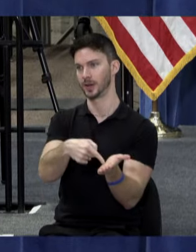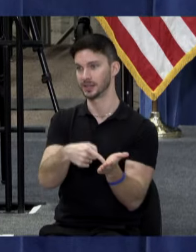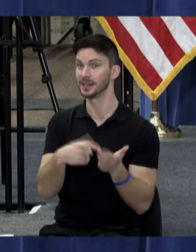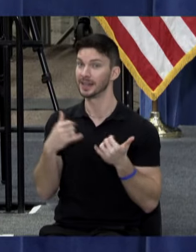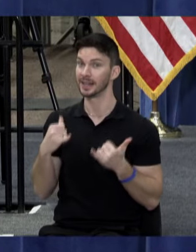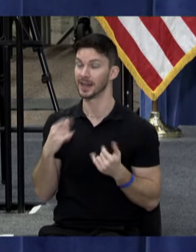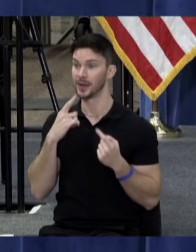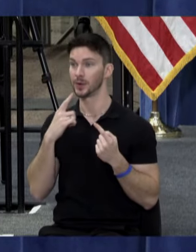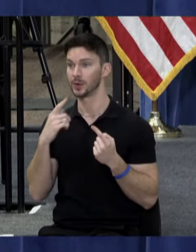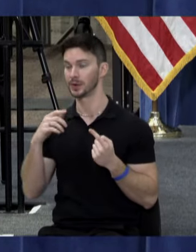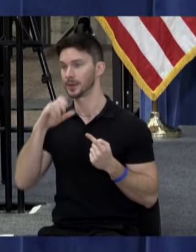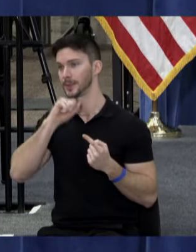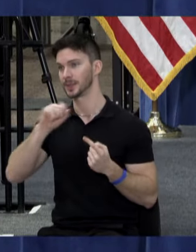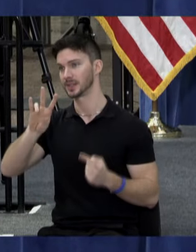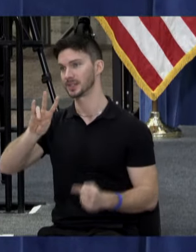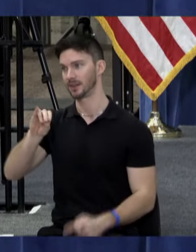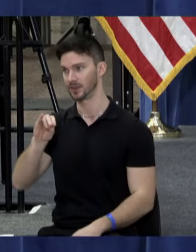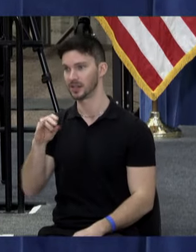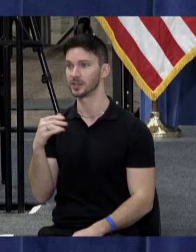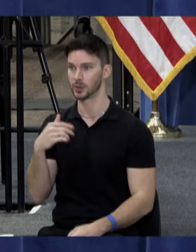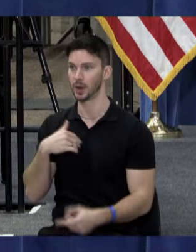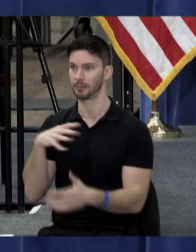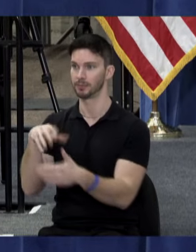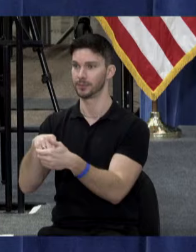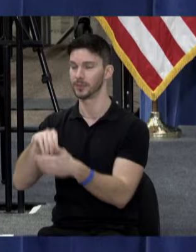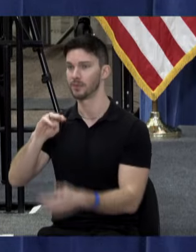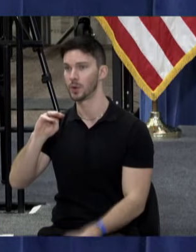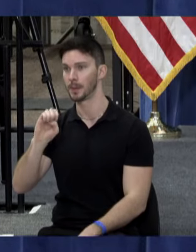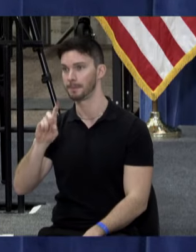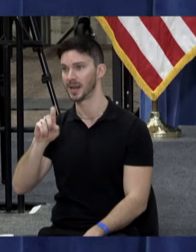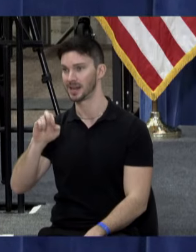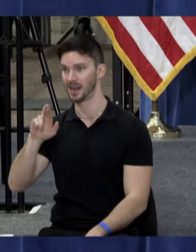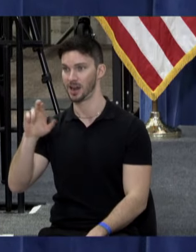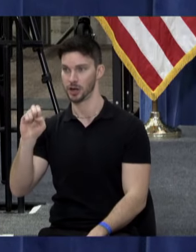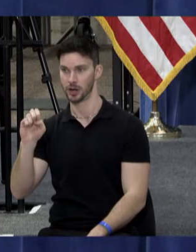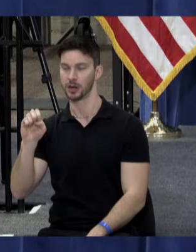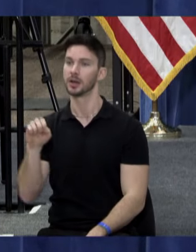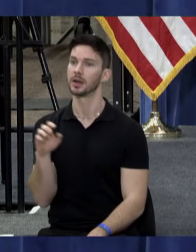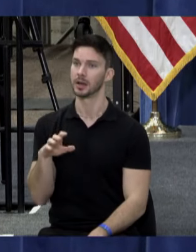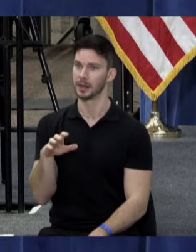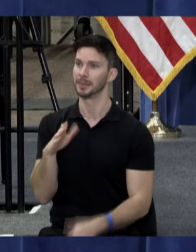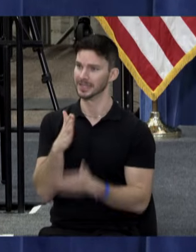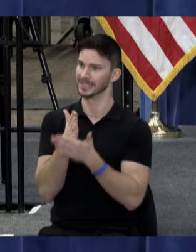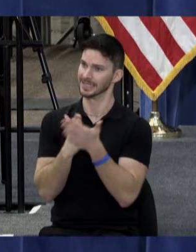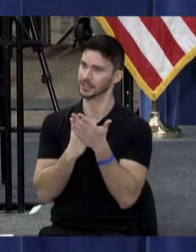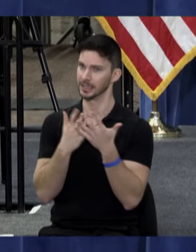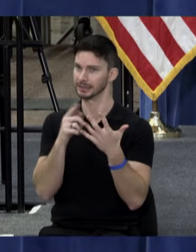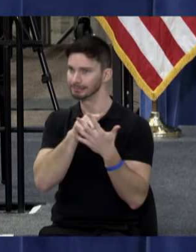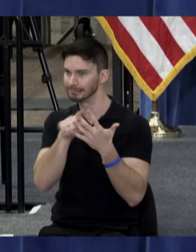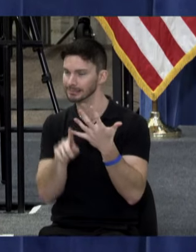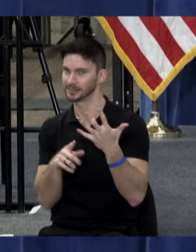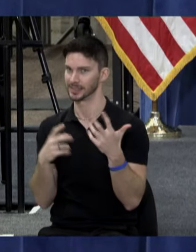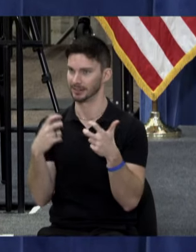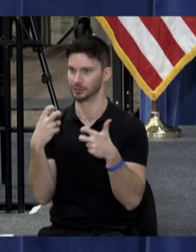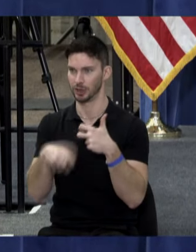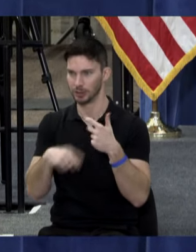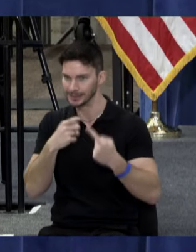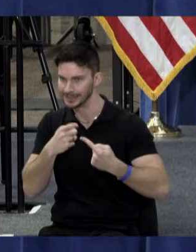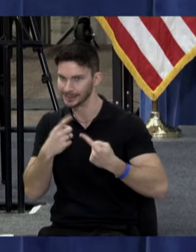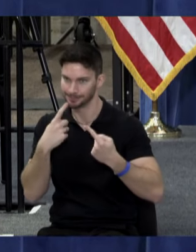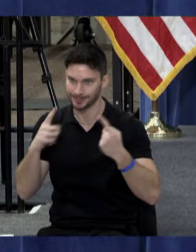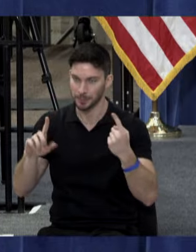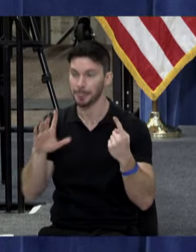I'm 70 and -- but certain things I have, you know, trouble getting things done. But the VA through